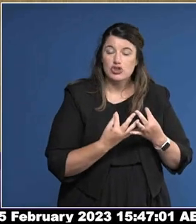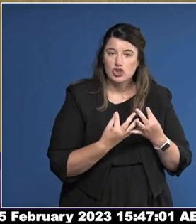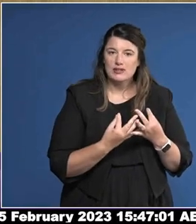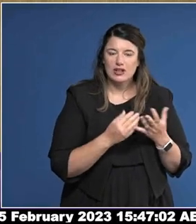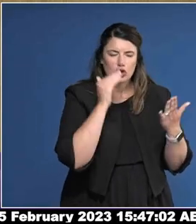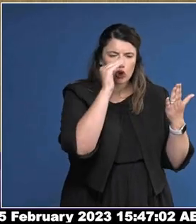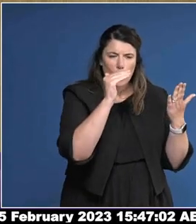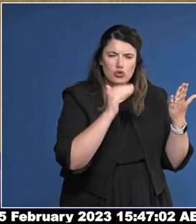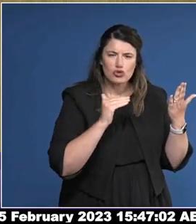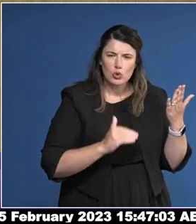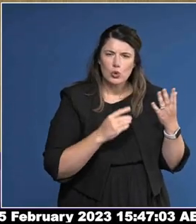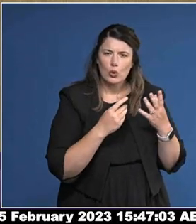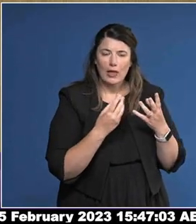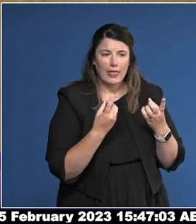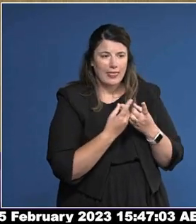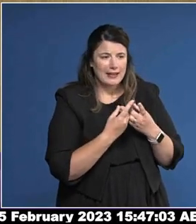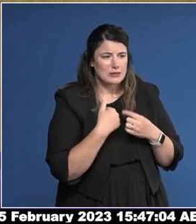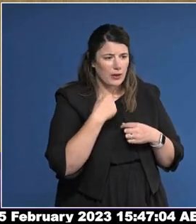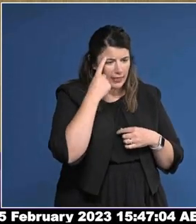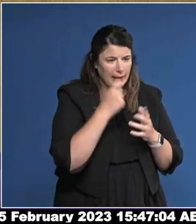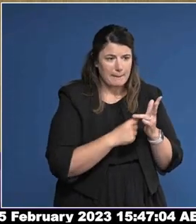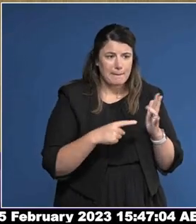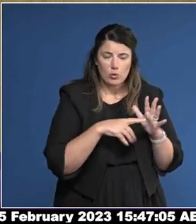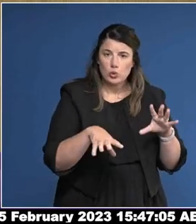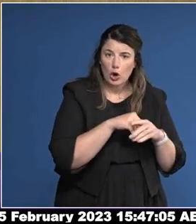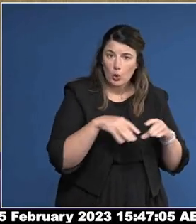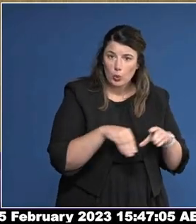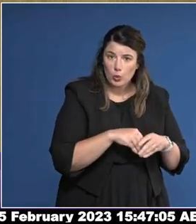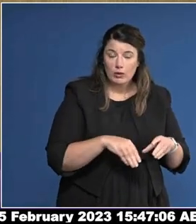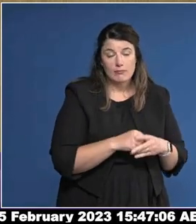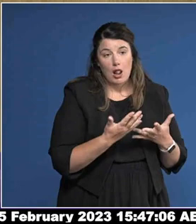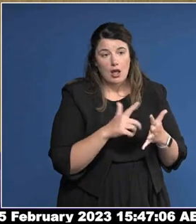that we think are important in service agreements, like how to make a complaint and